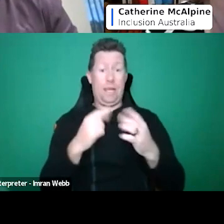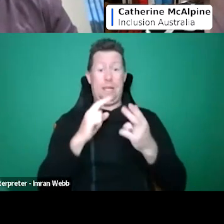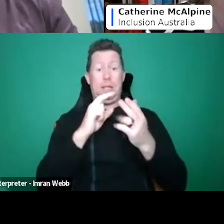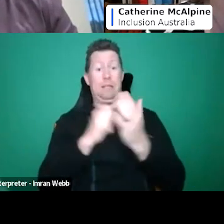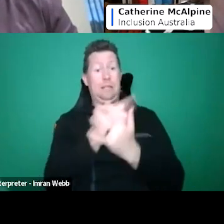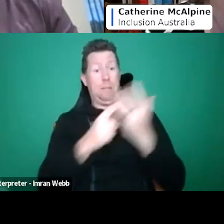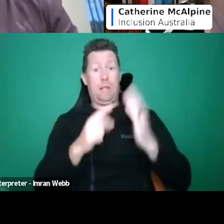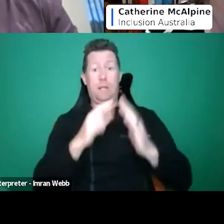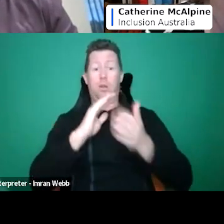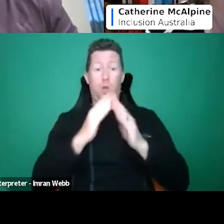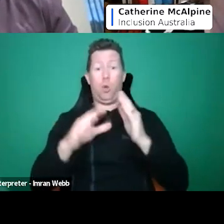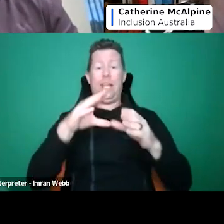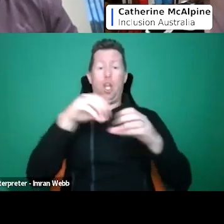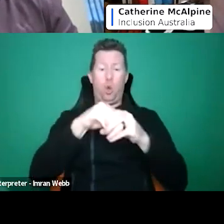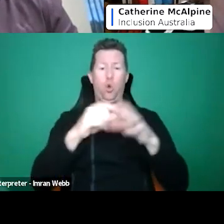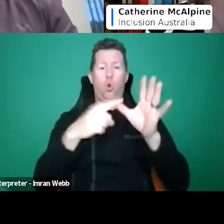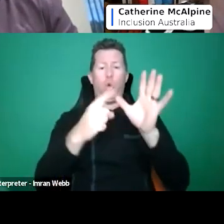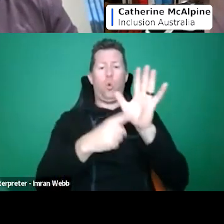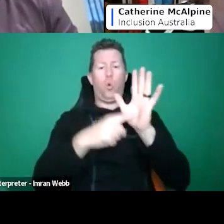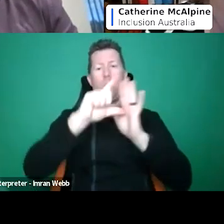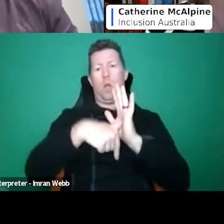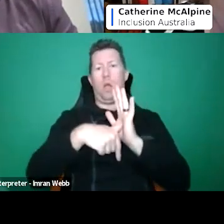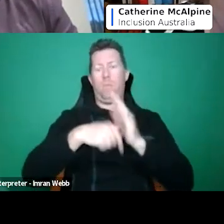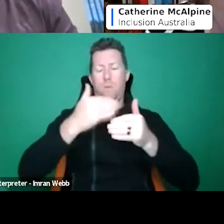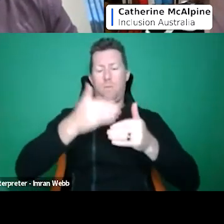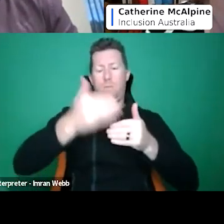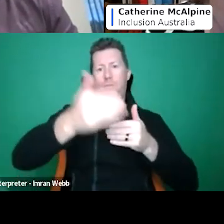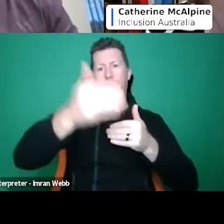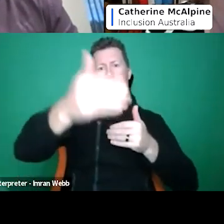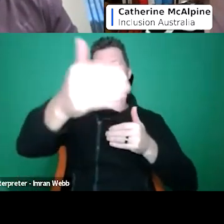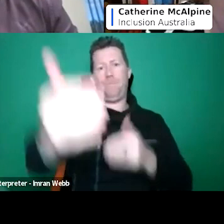is included at all stages of the process going forward.